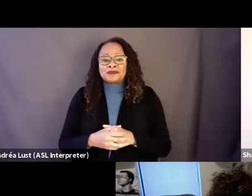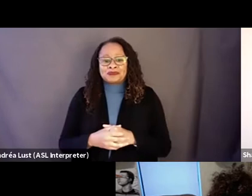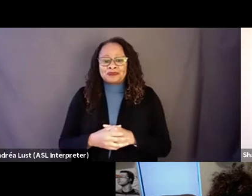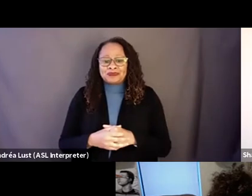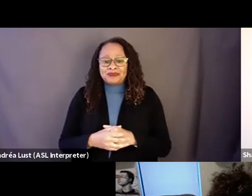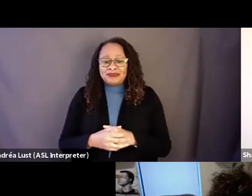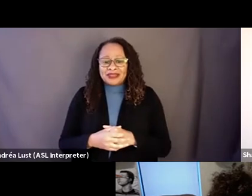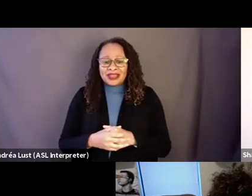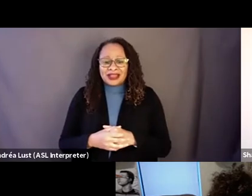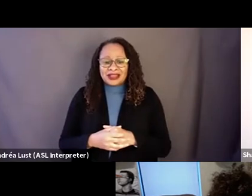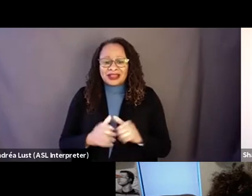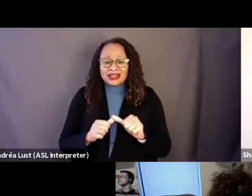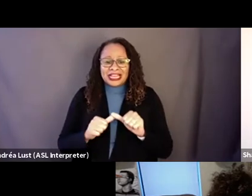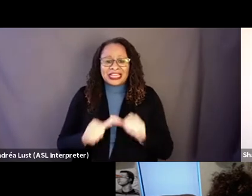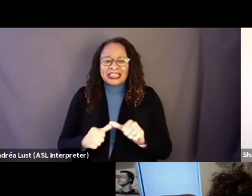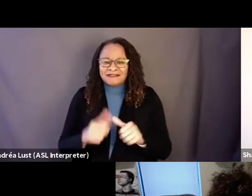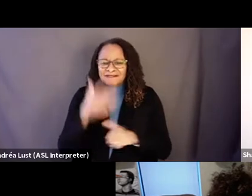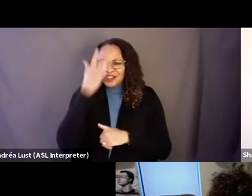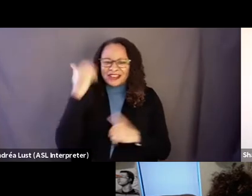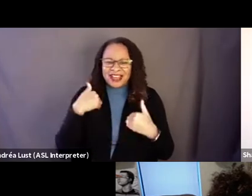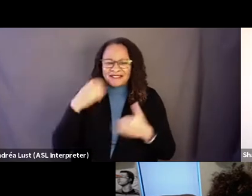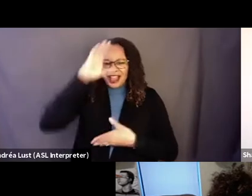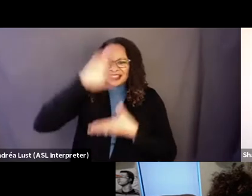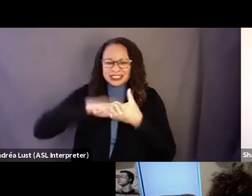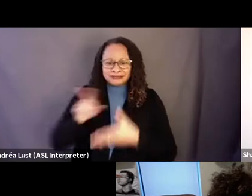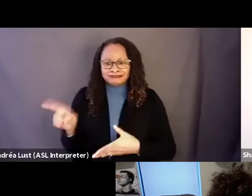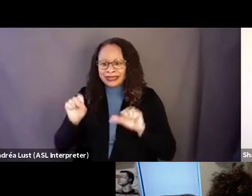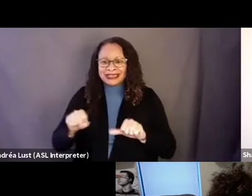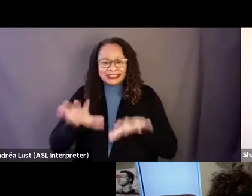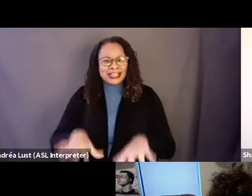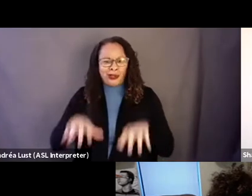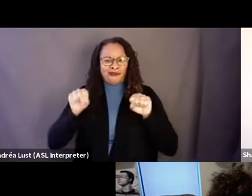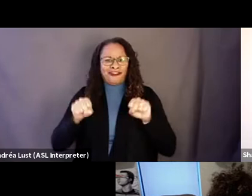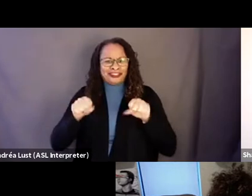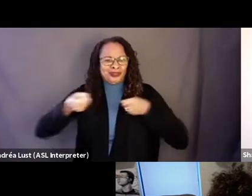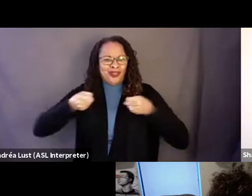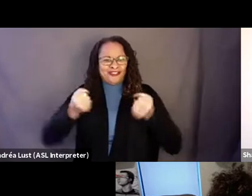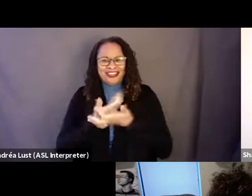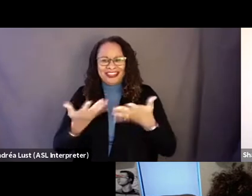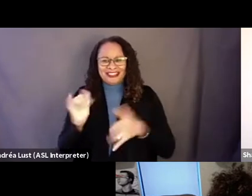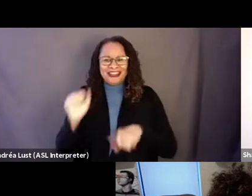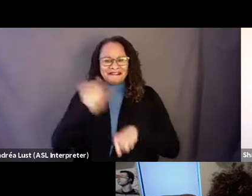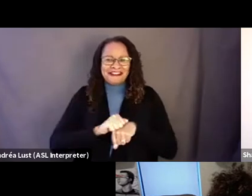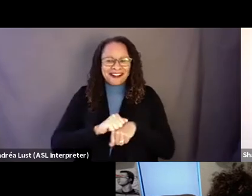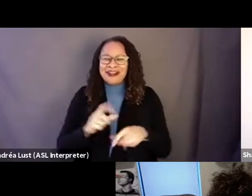I got this husband of mine that could take over like a rock. You know what I'm saying? But I just never...